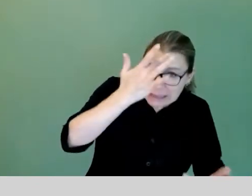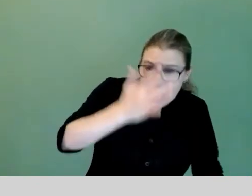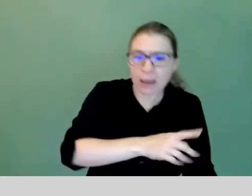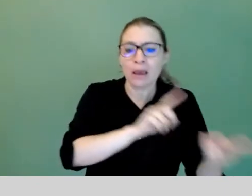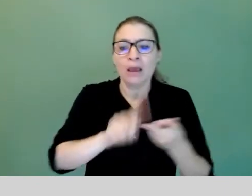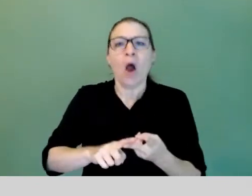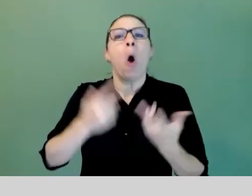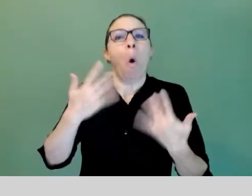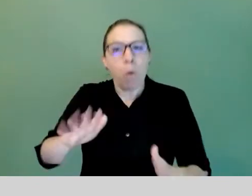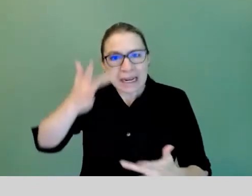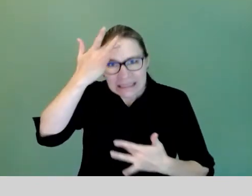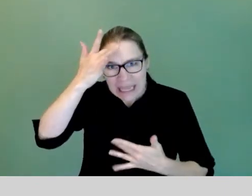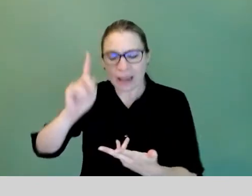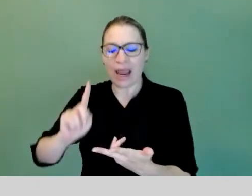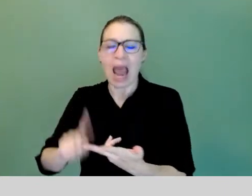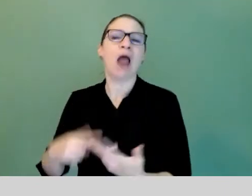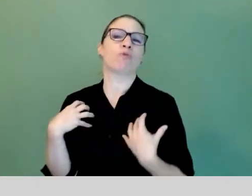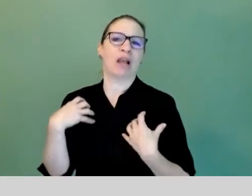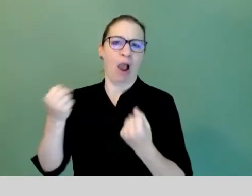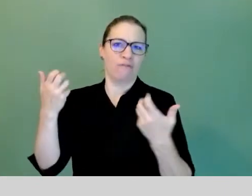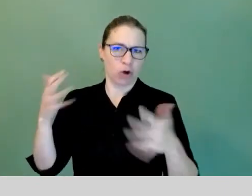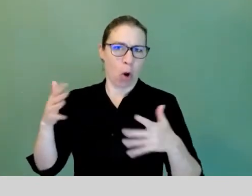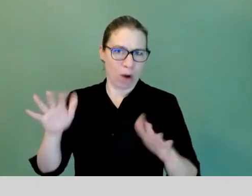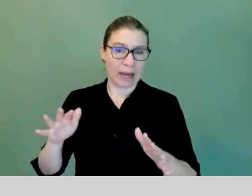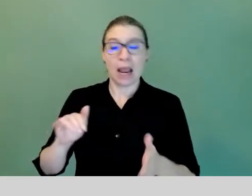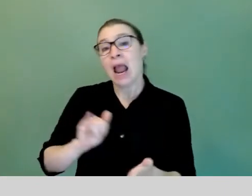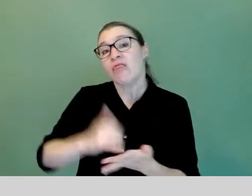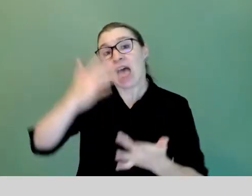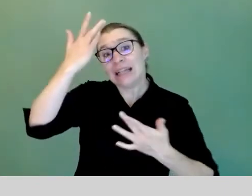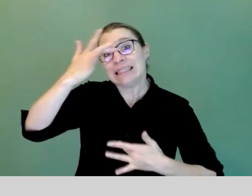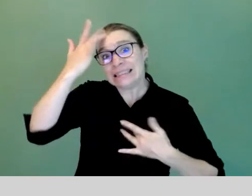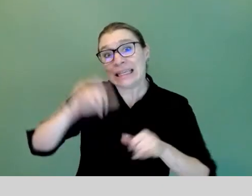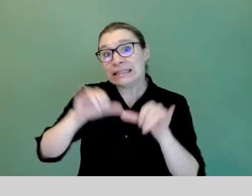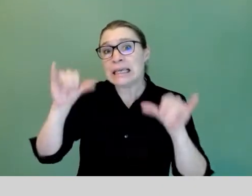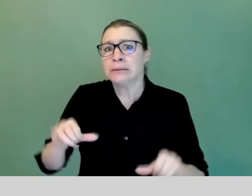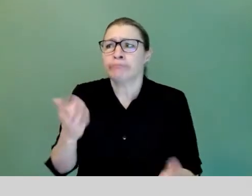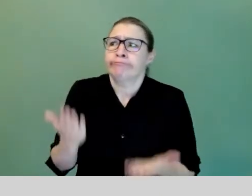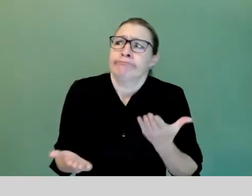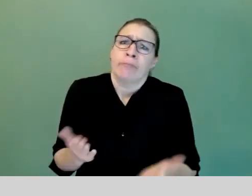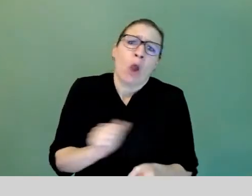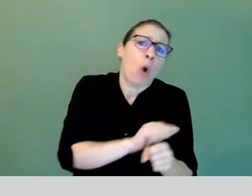in a population for a given disease system. This disease system could be